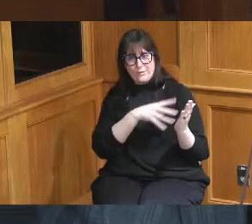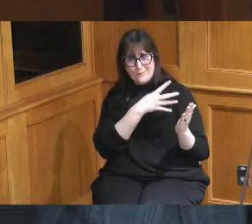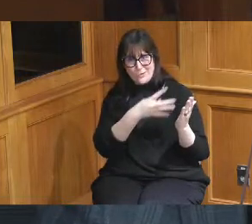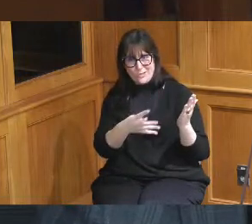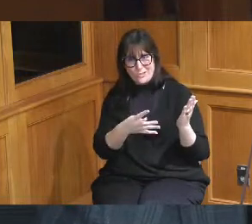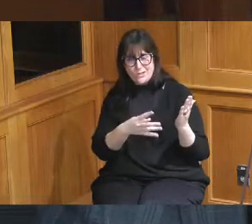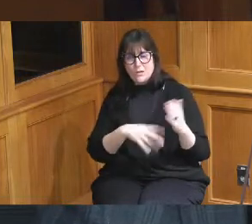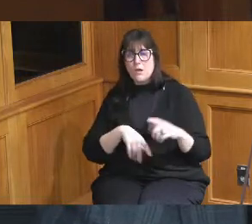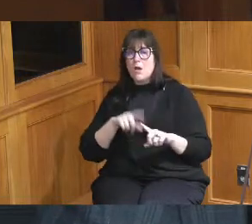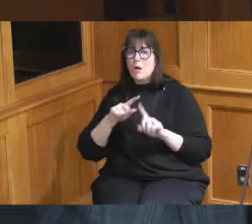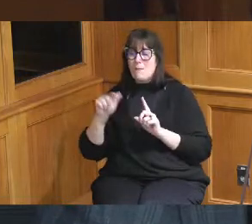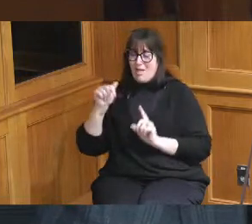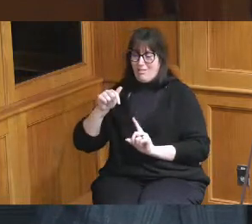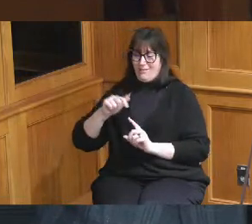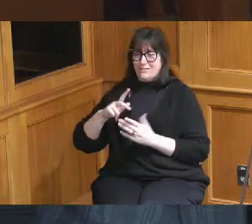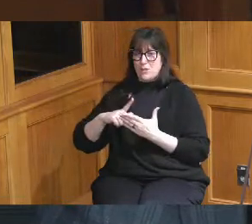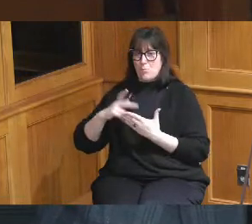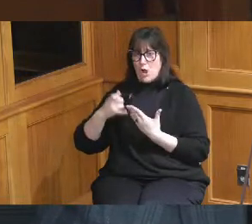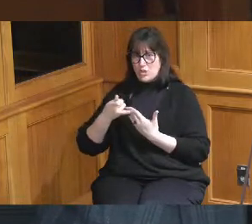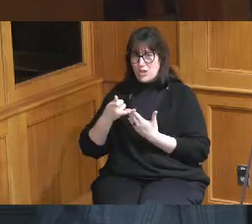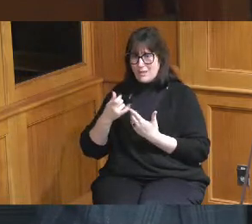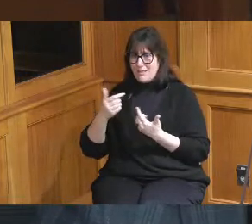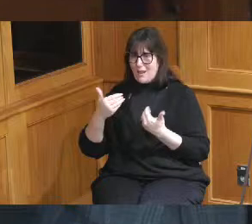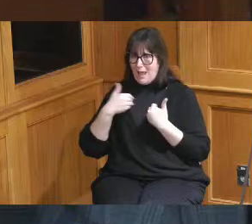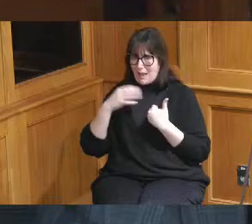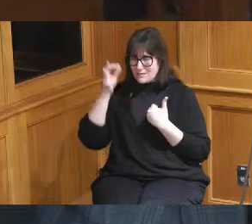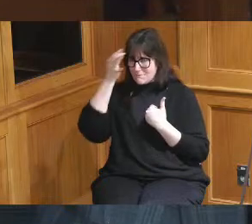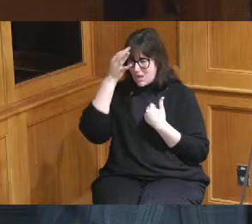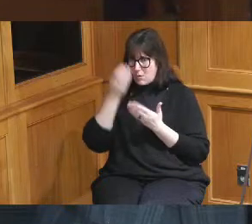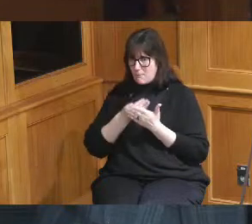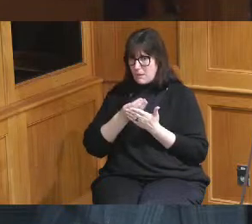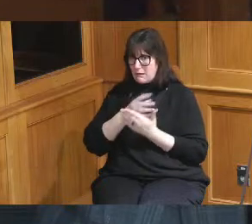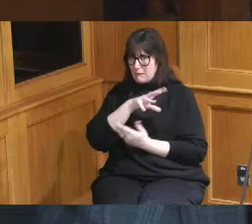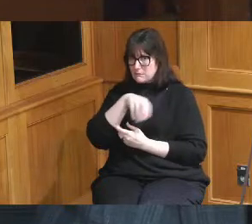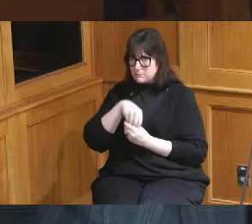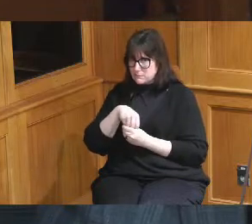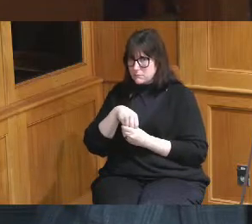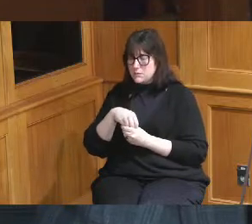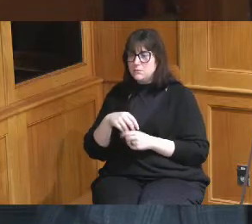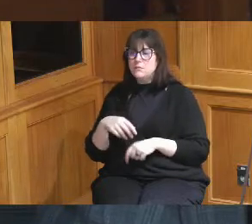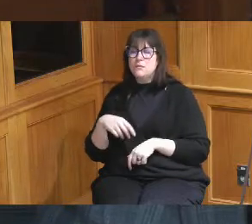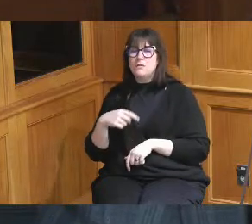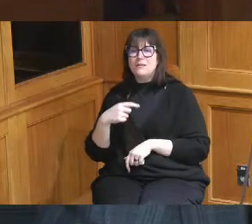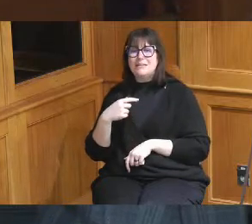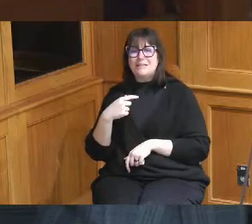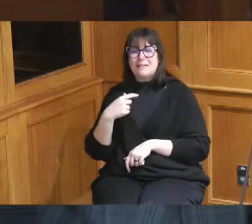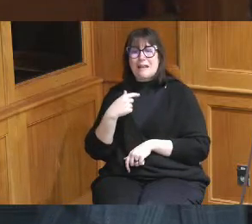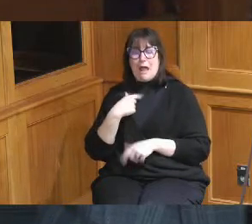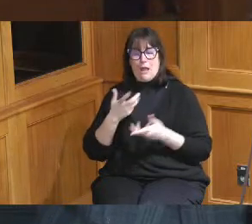that would have some federal money and I would for what I would say is though they have said resented